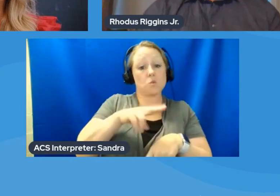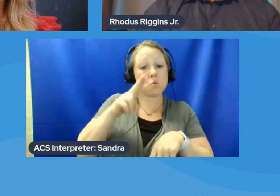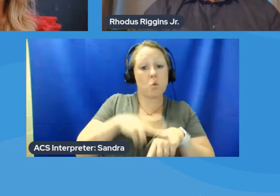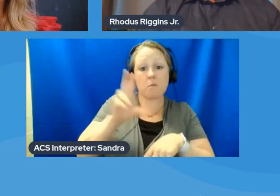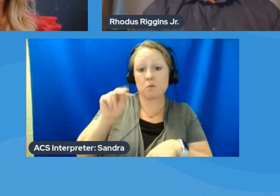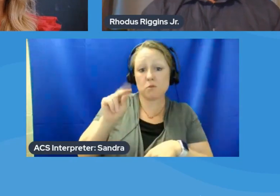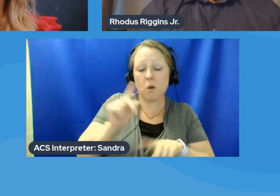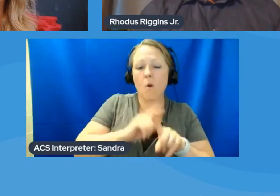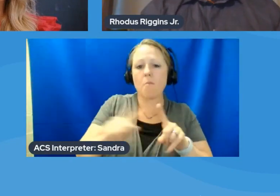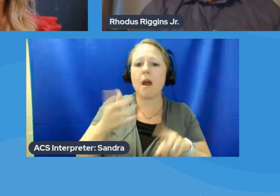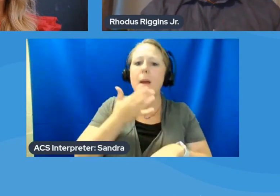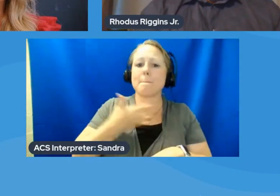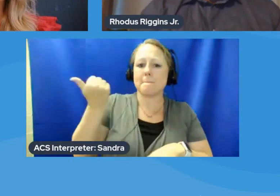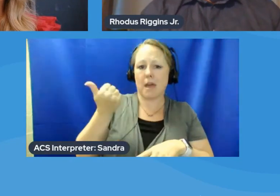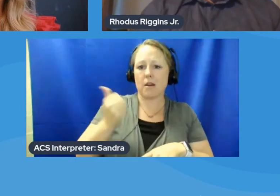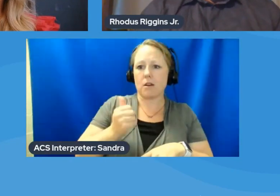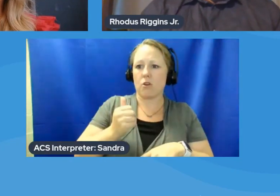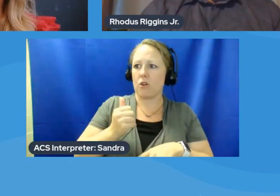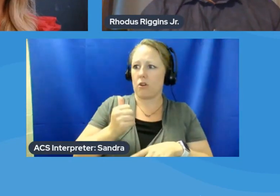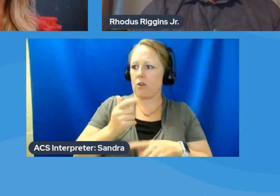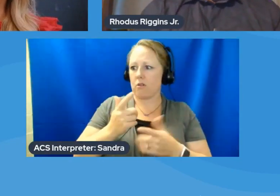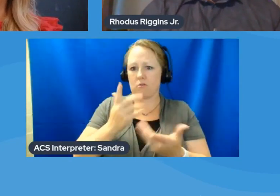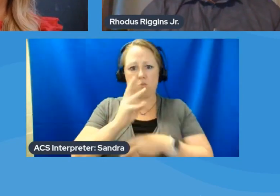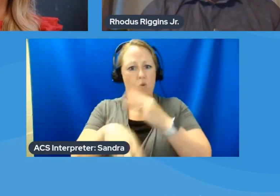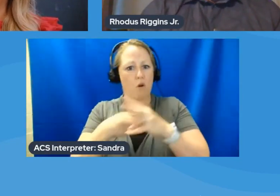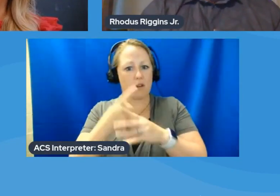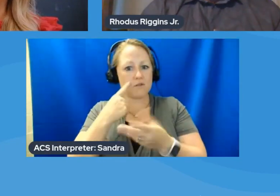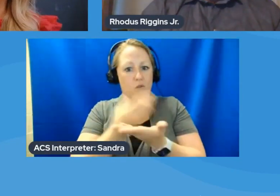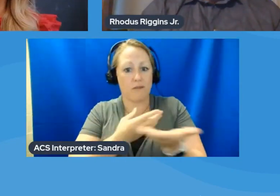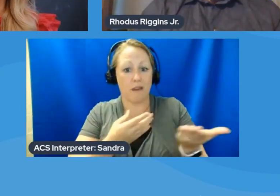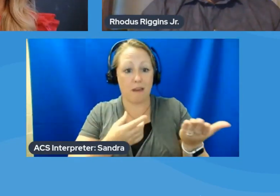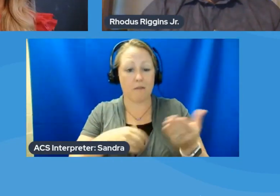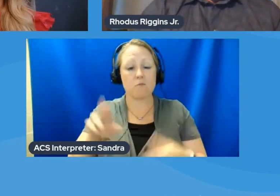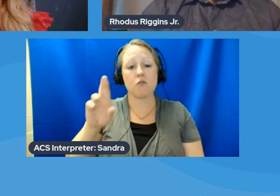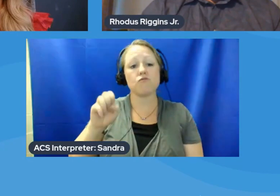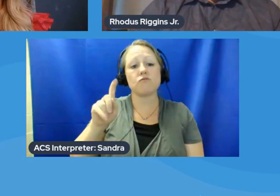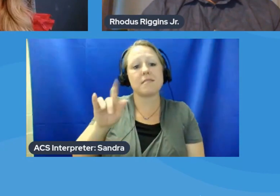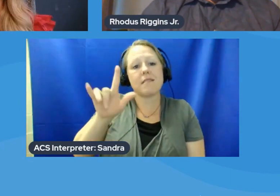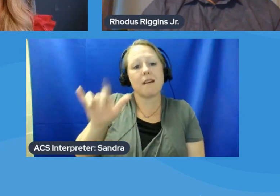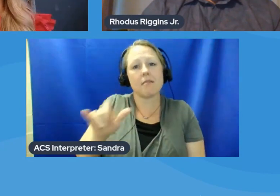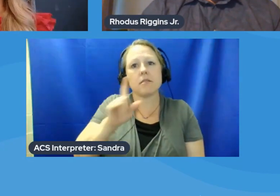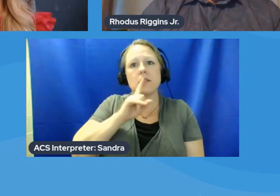and the early childhood workforce. A reality that really centers equity and inclusion.